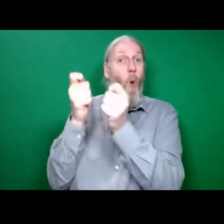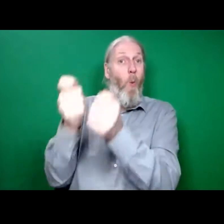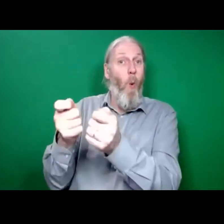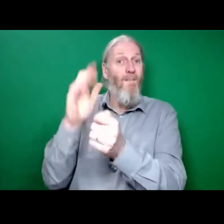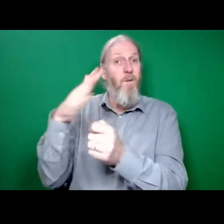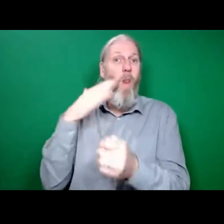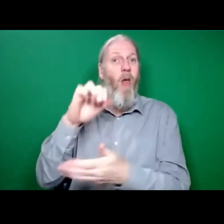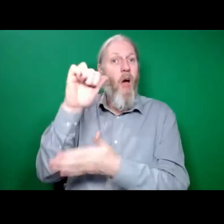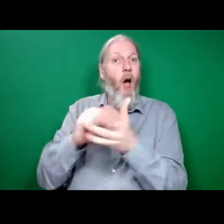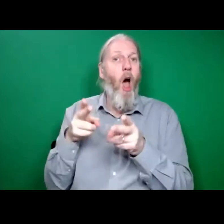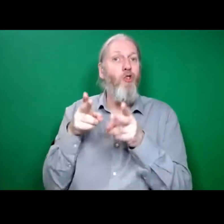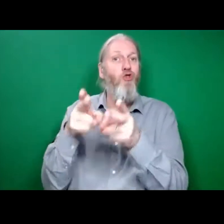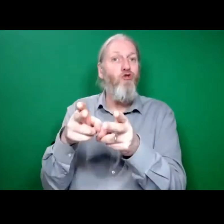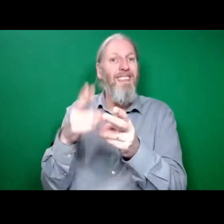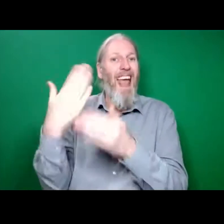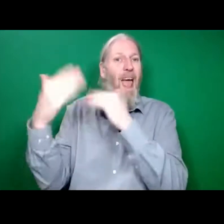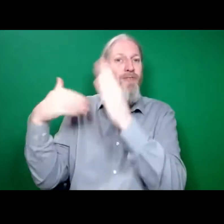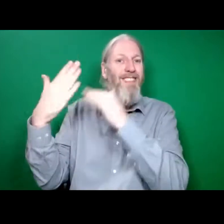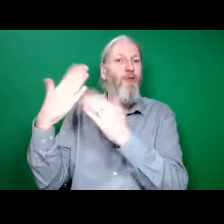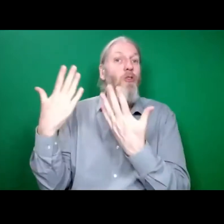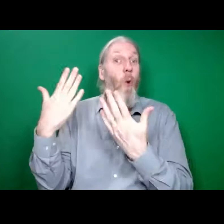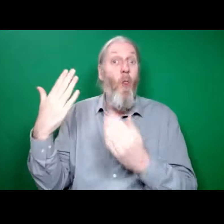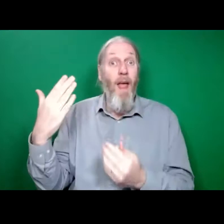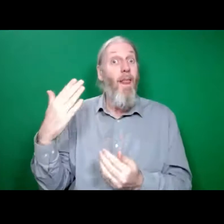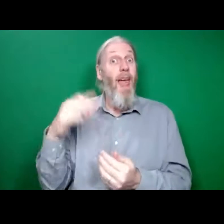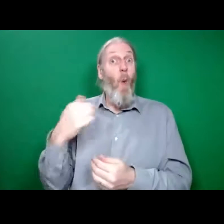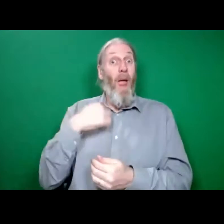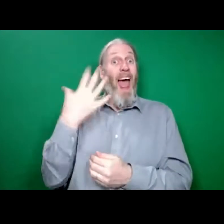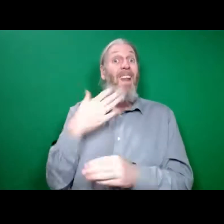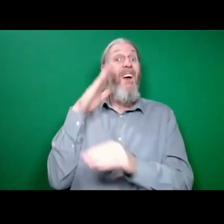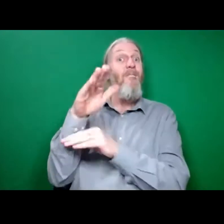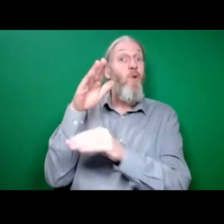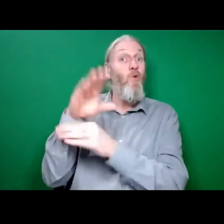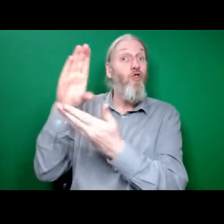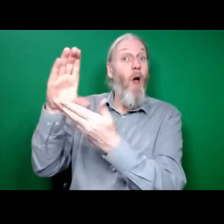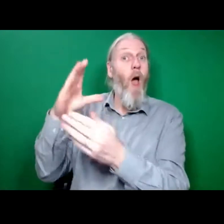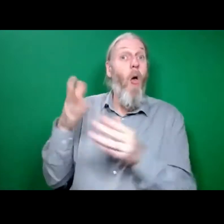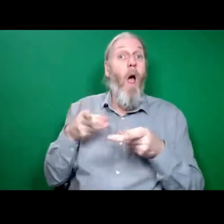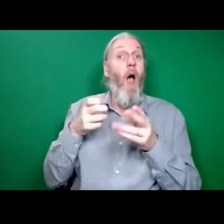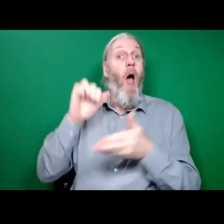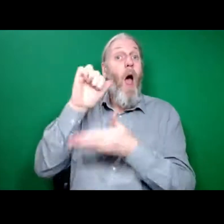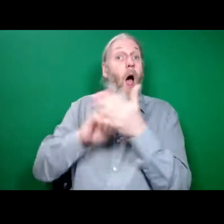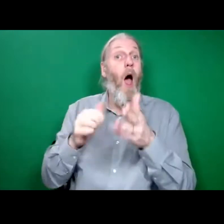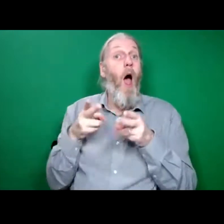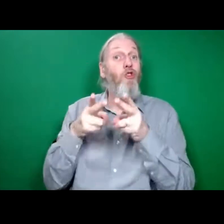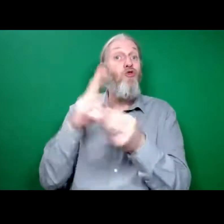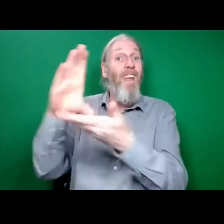museums and galleries and theatre and performance, but looking at it in terms of heritage, tourism and food